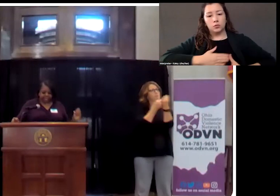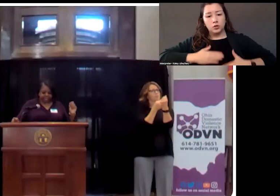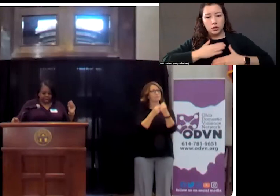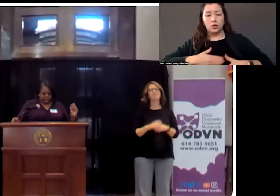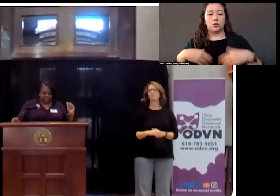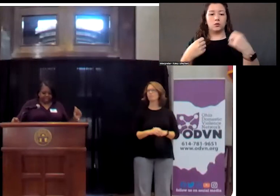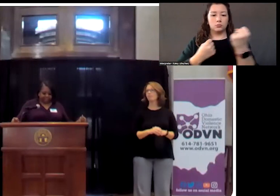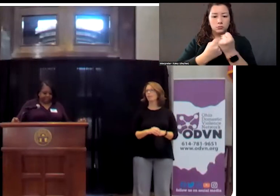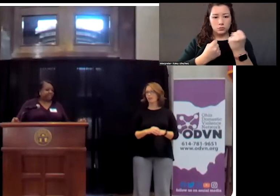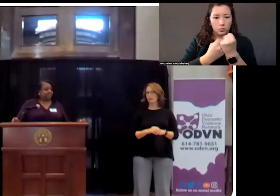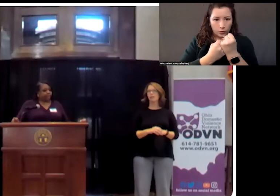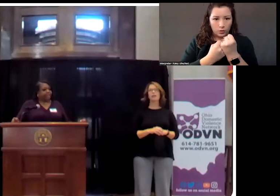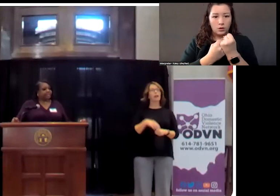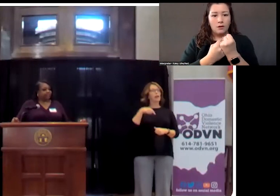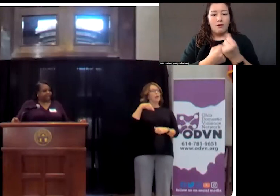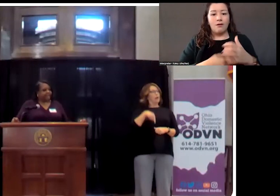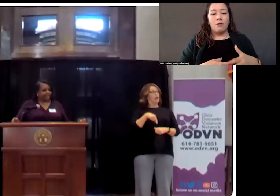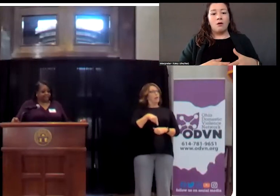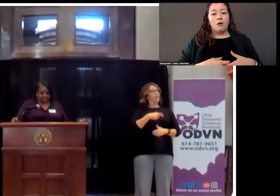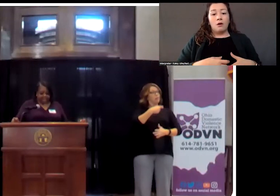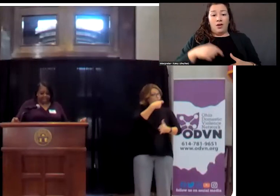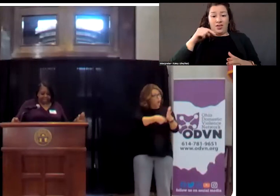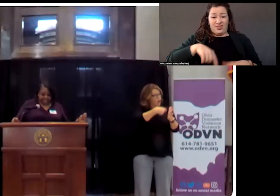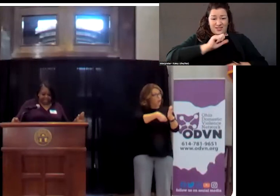The cost of doing this work is frightening, and yet